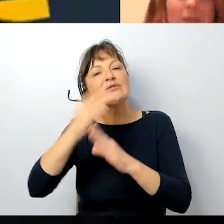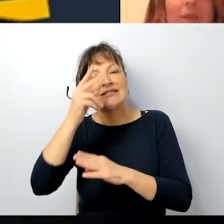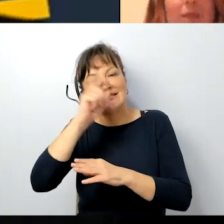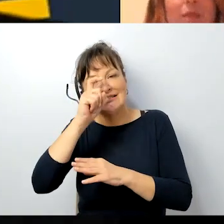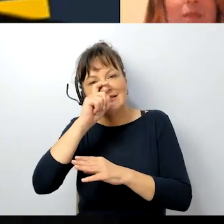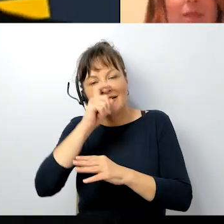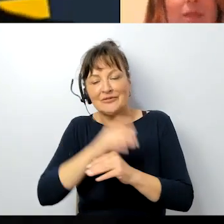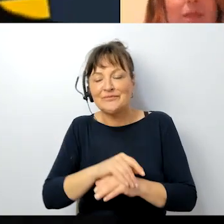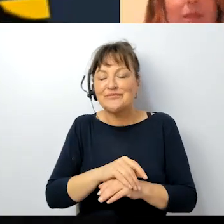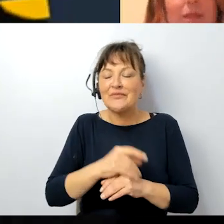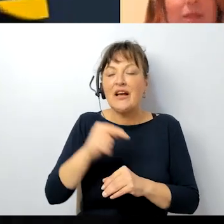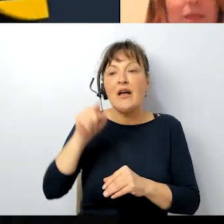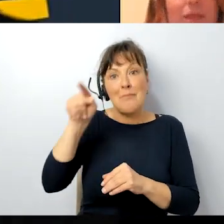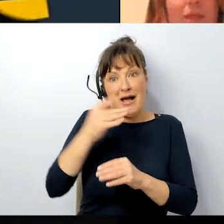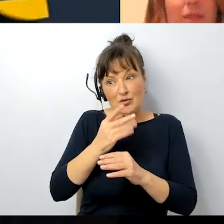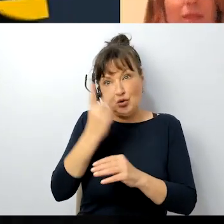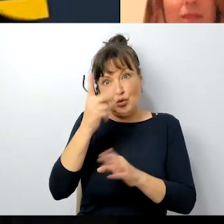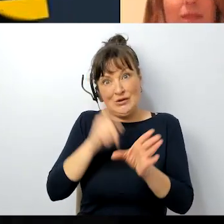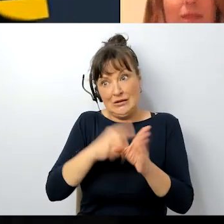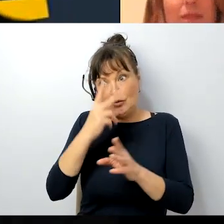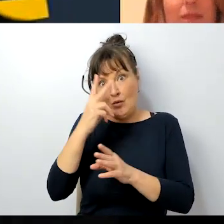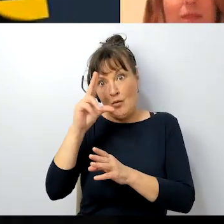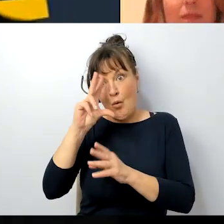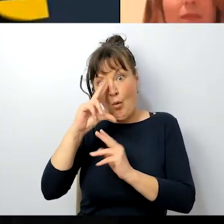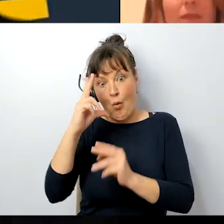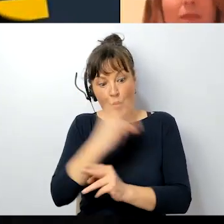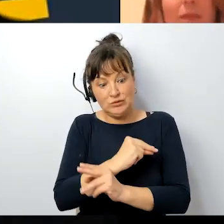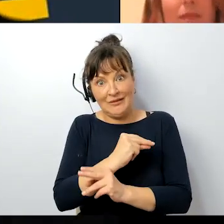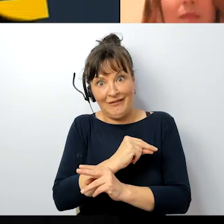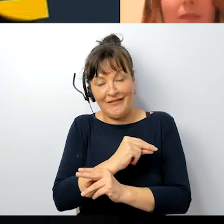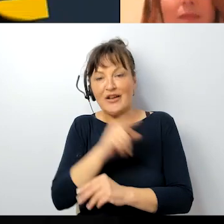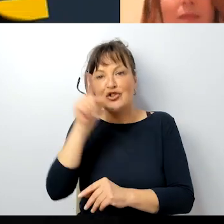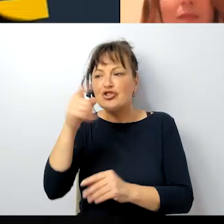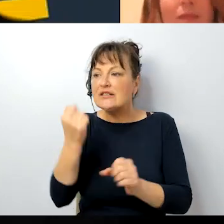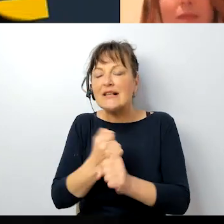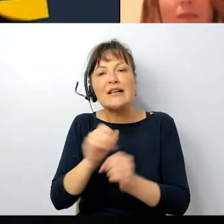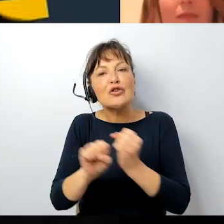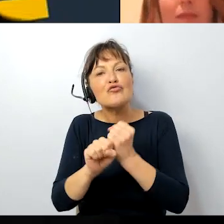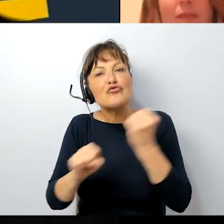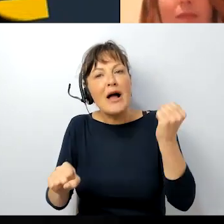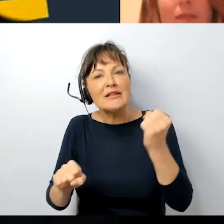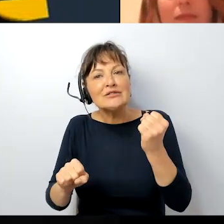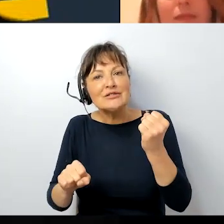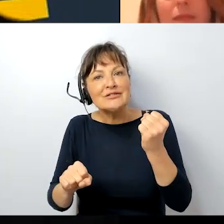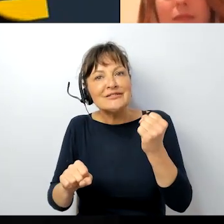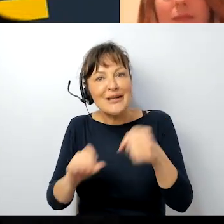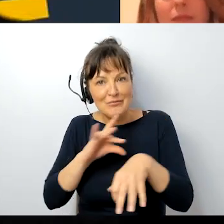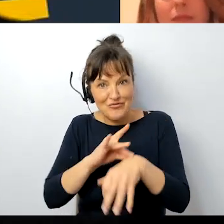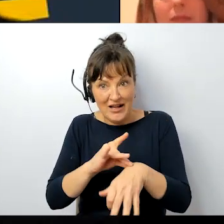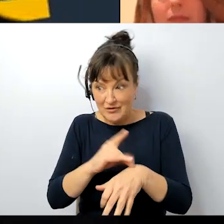I did, she's two years older than me, and she did a Graduate Apprenticeship in engineering,